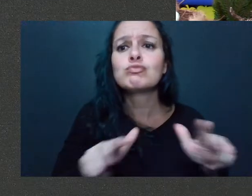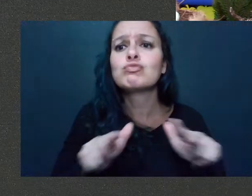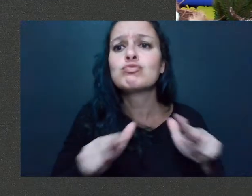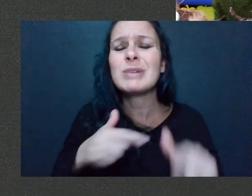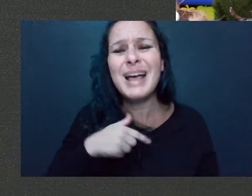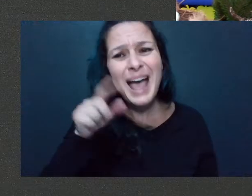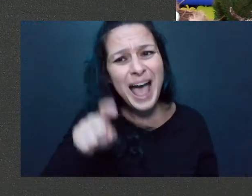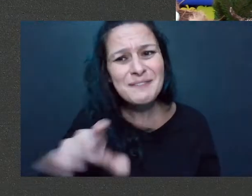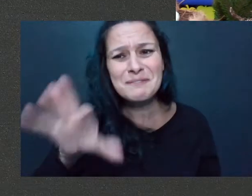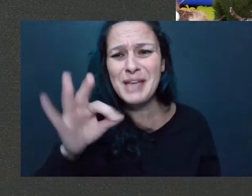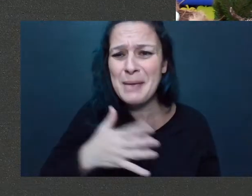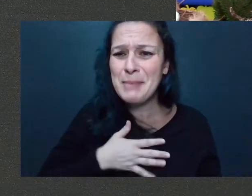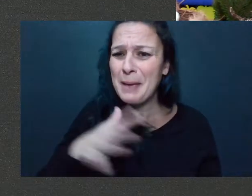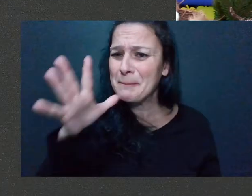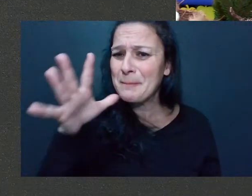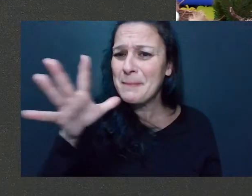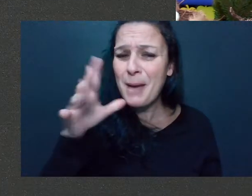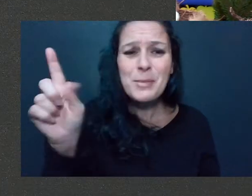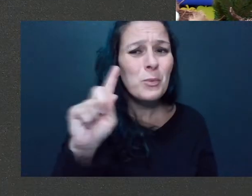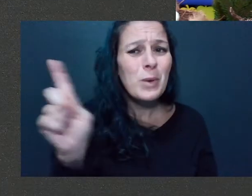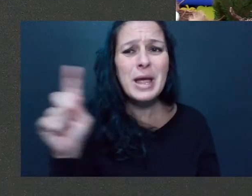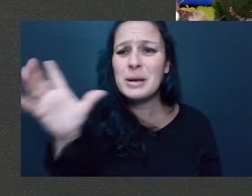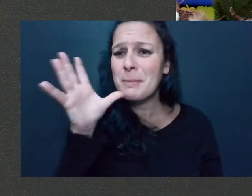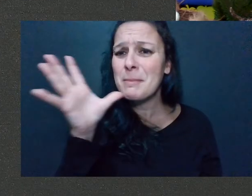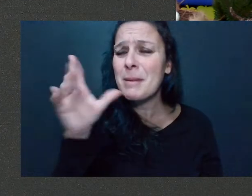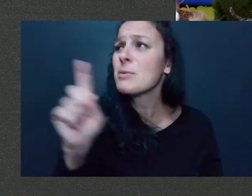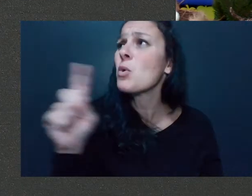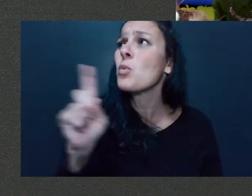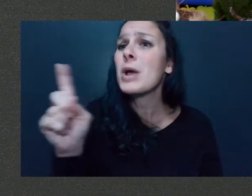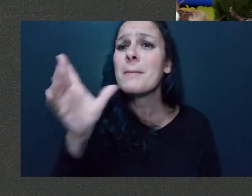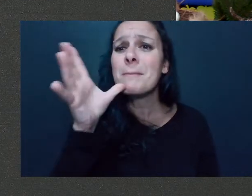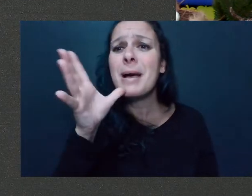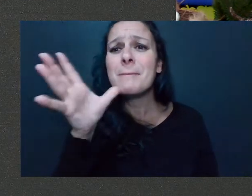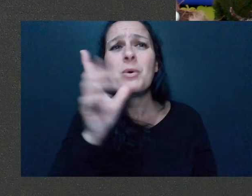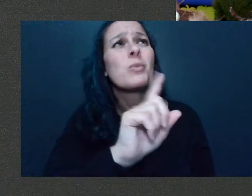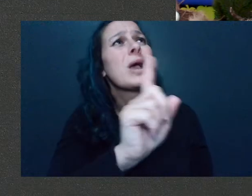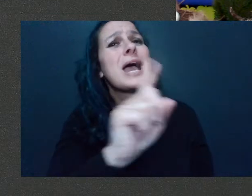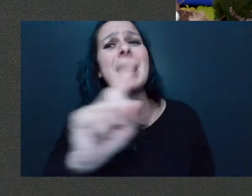"I have to find my mother, but where? "Where is she? "Where could she be?"